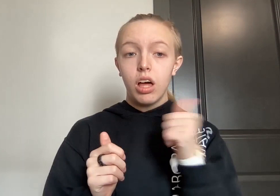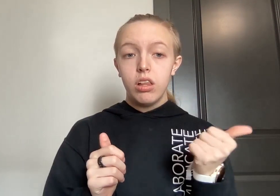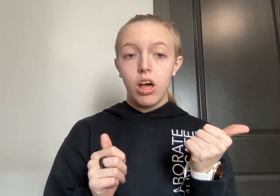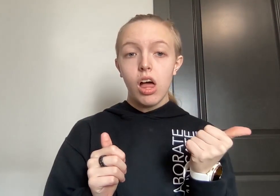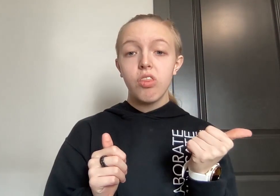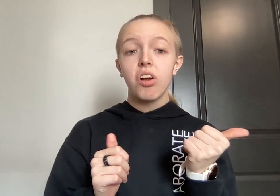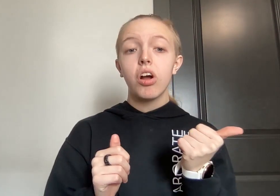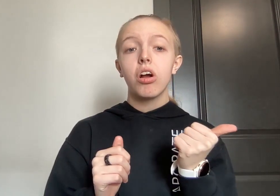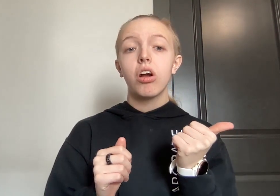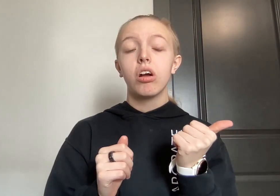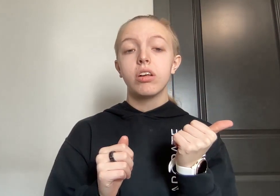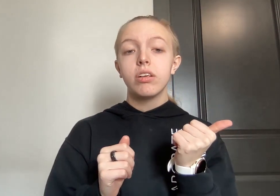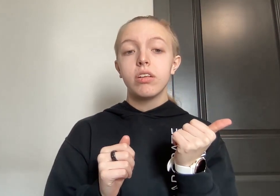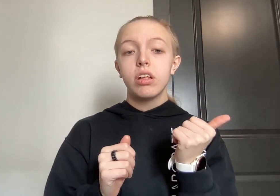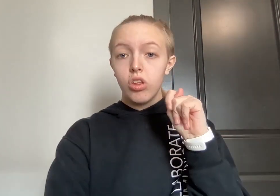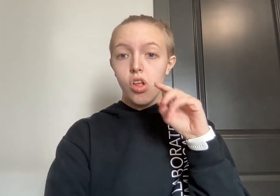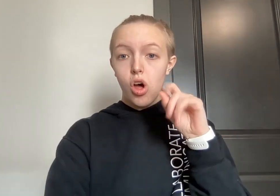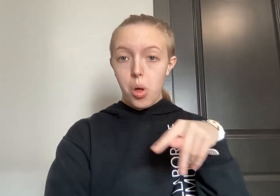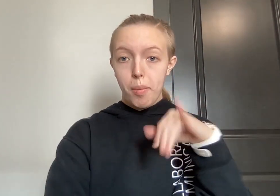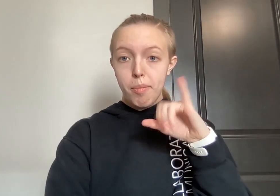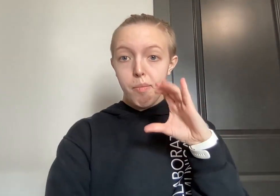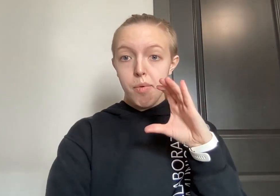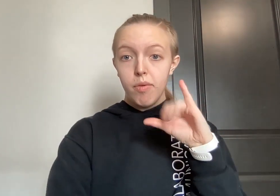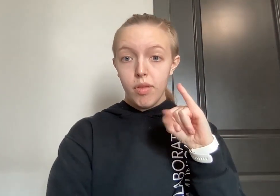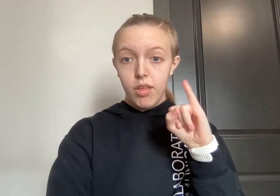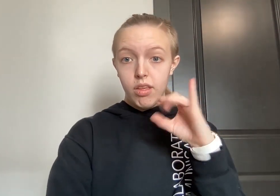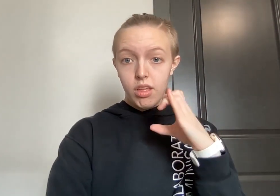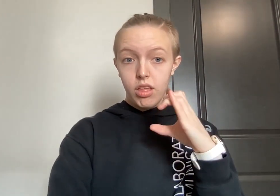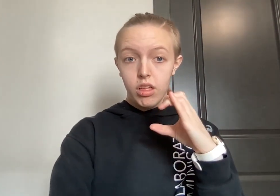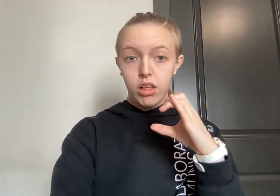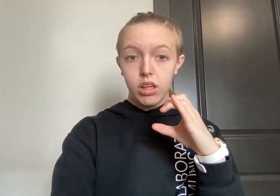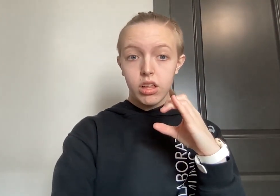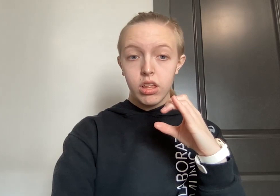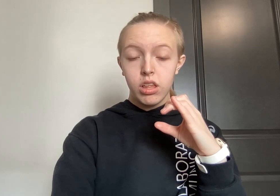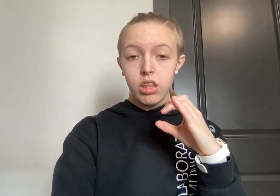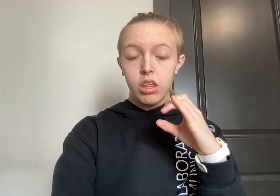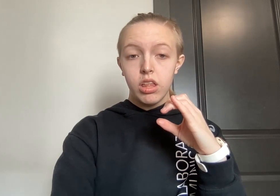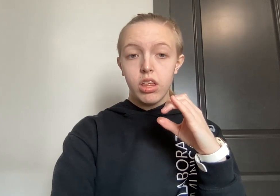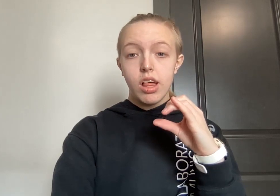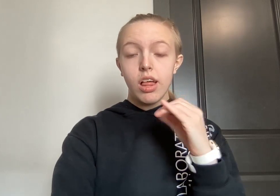Another is